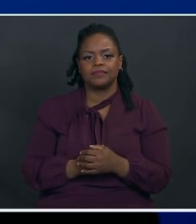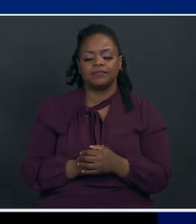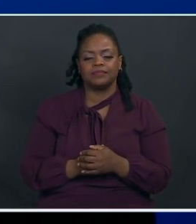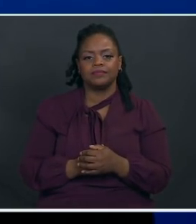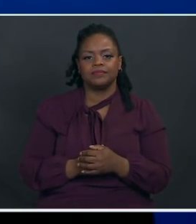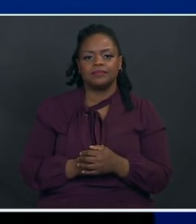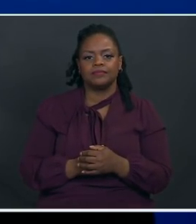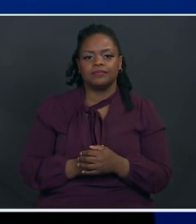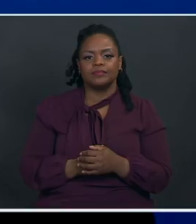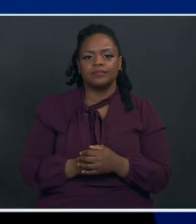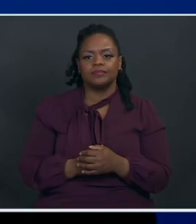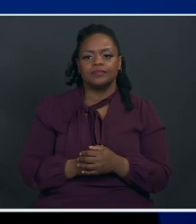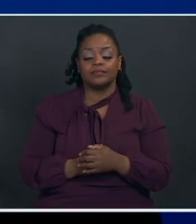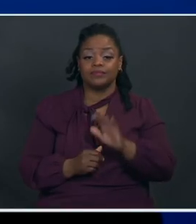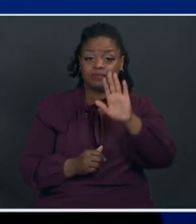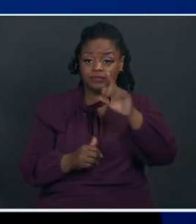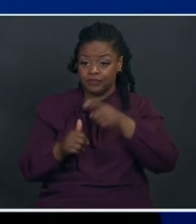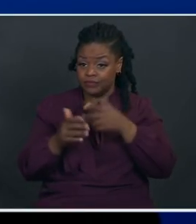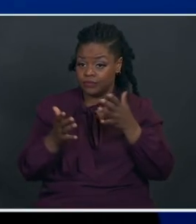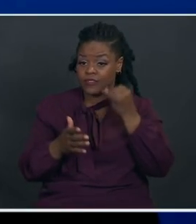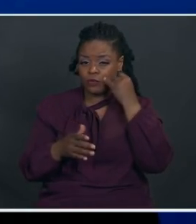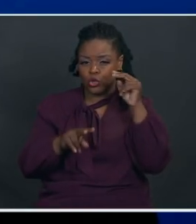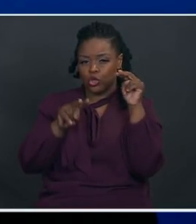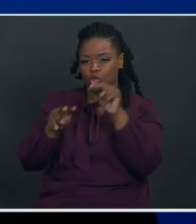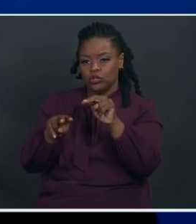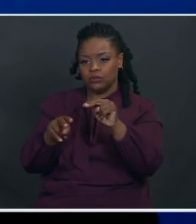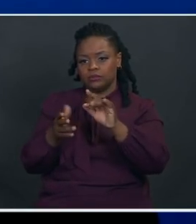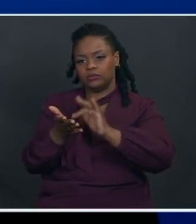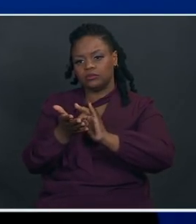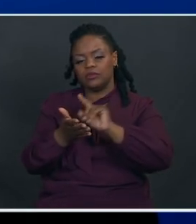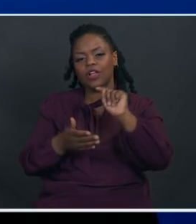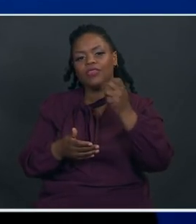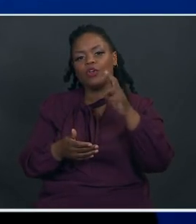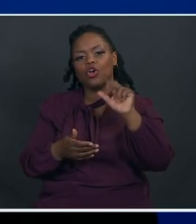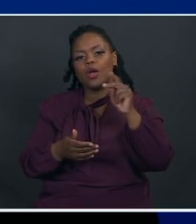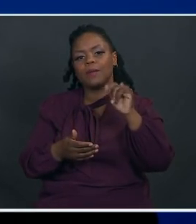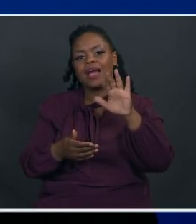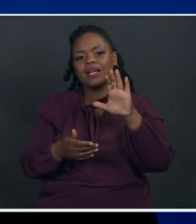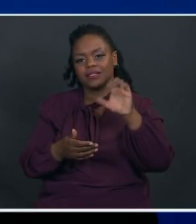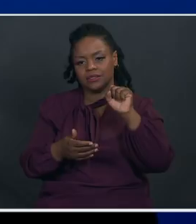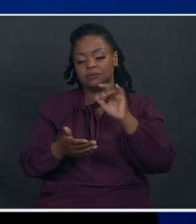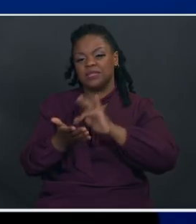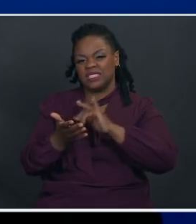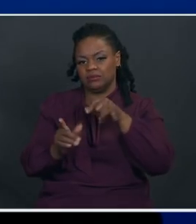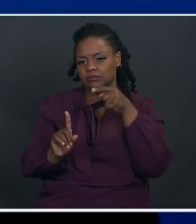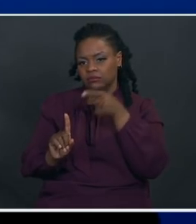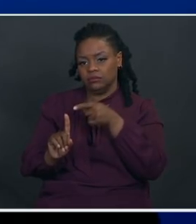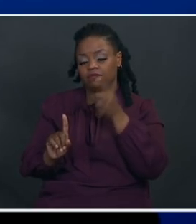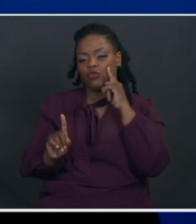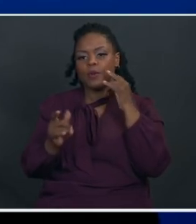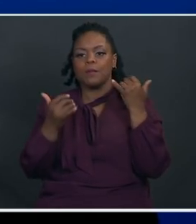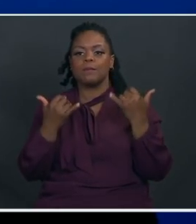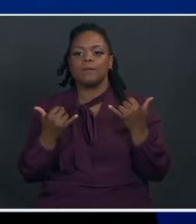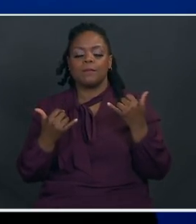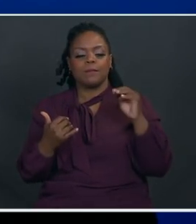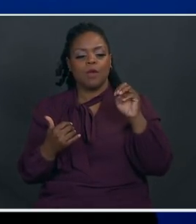So first, if you look at the therapeutics for moderate advanced disease, one of the ones that has shown clearly to be very efficacious